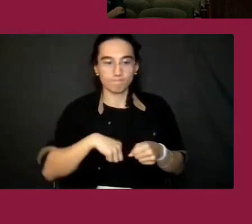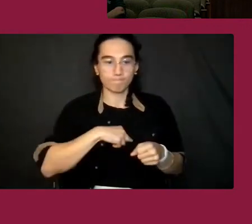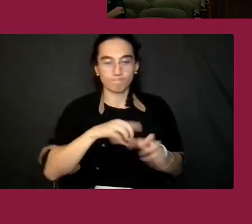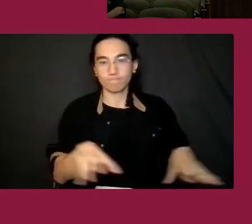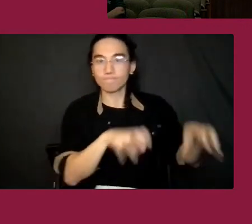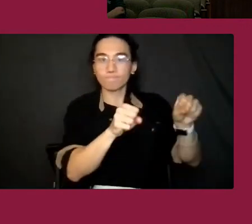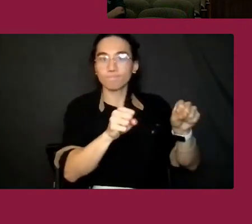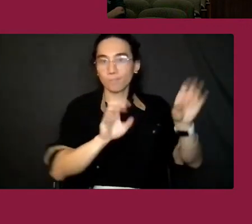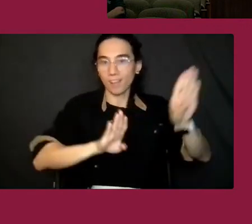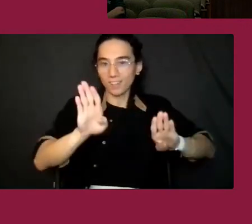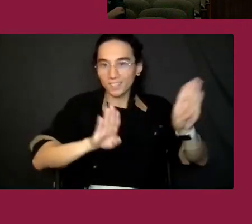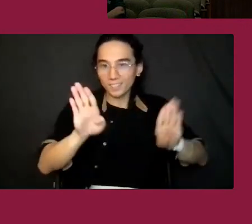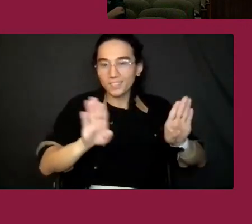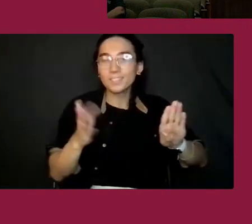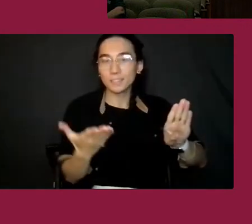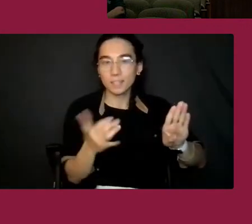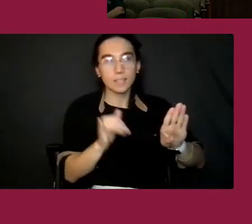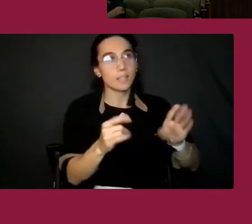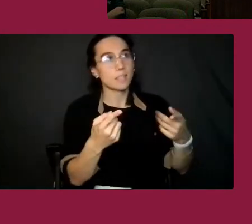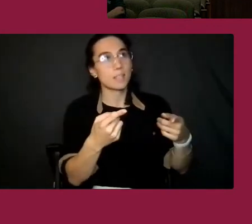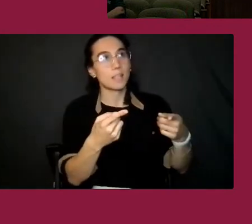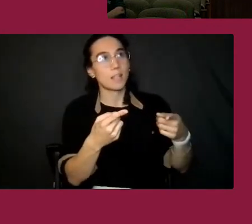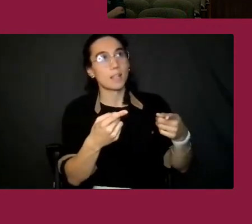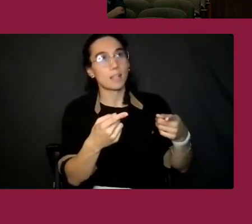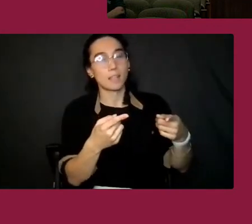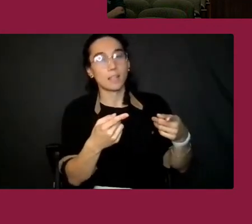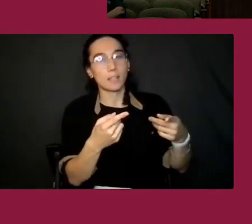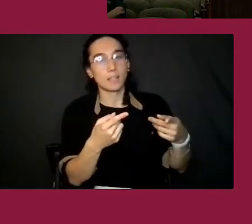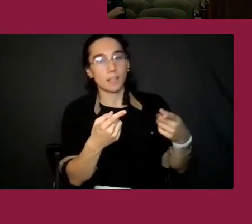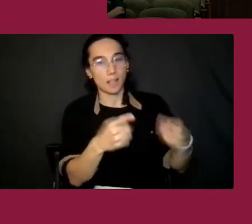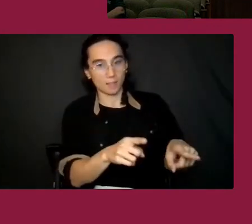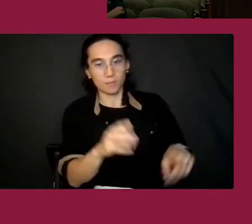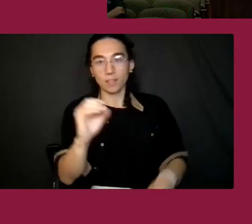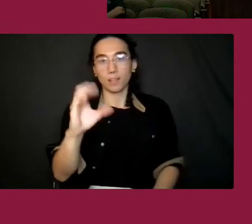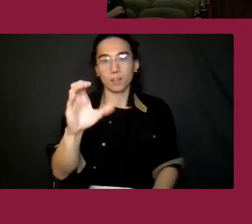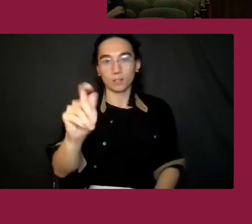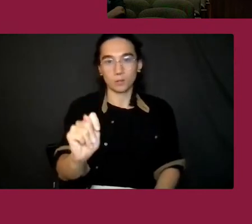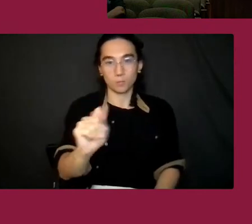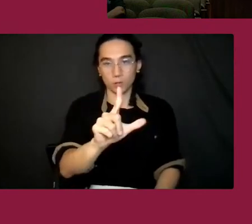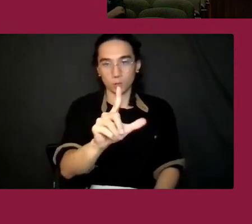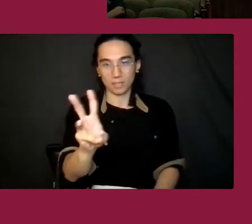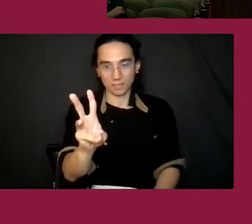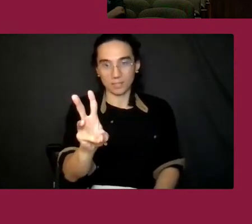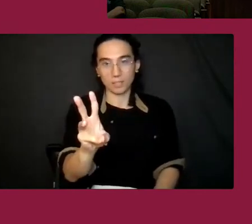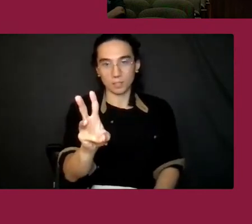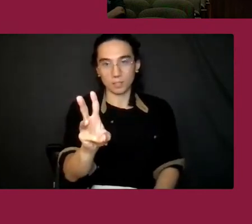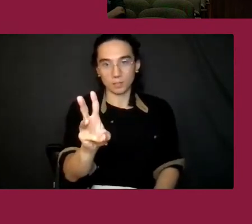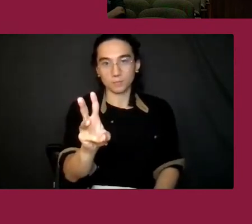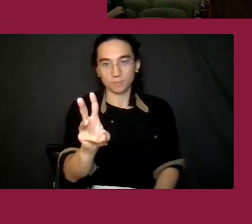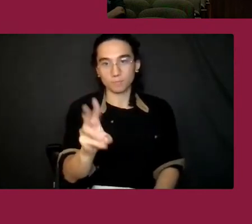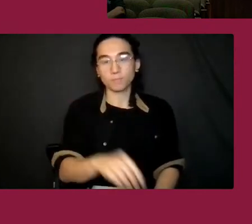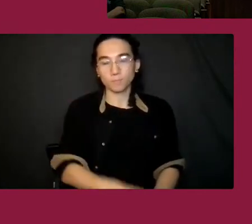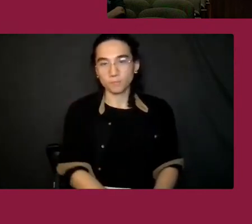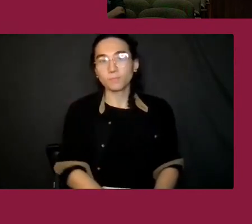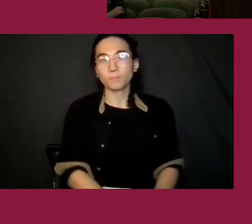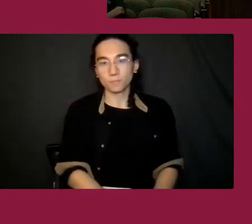that will be happening in Lot A1 on October 26, and that we're going to be doing that.